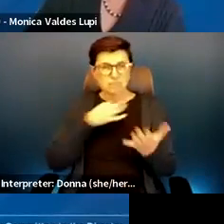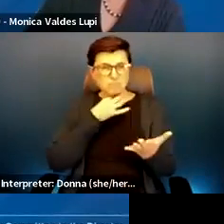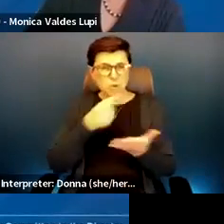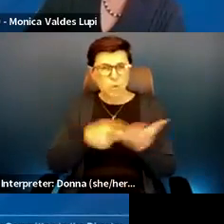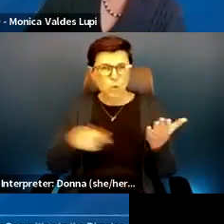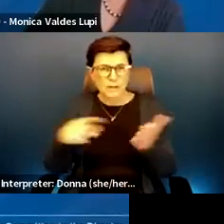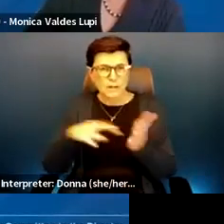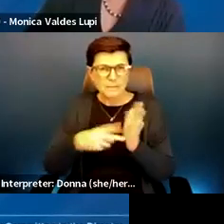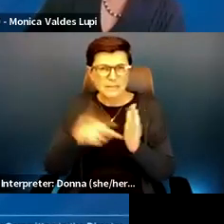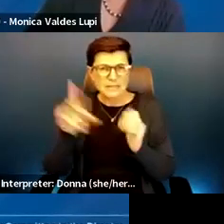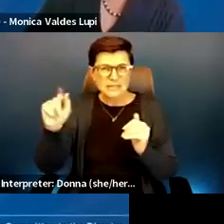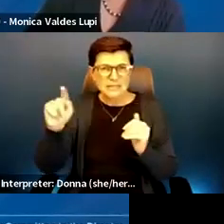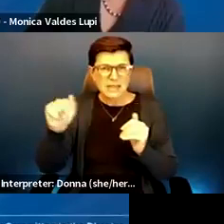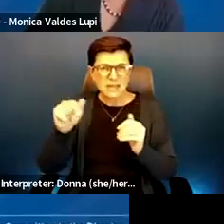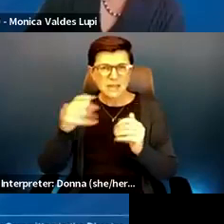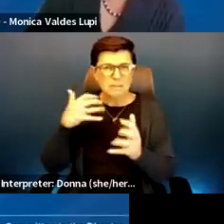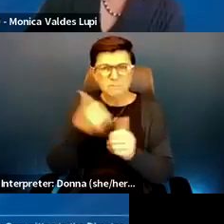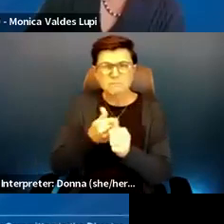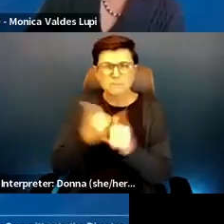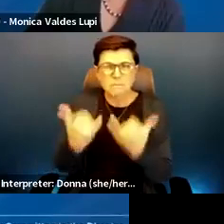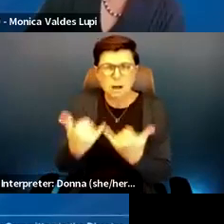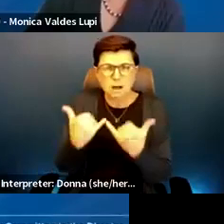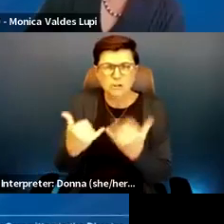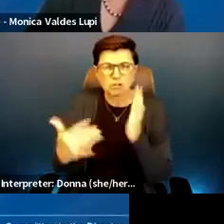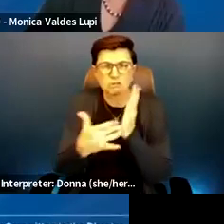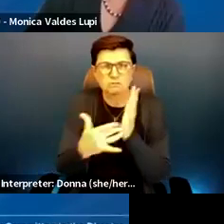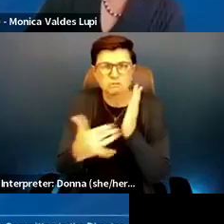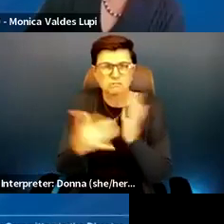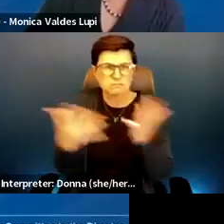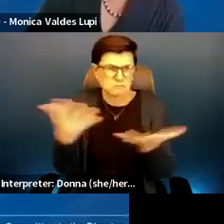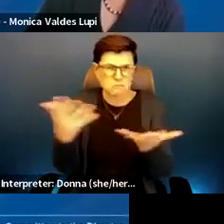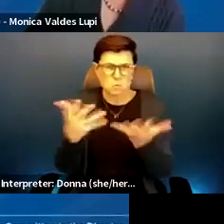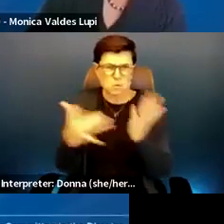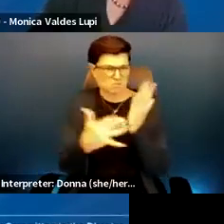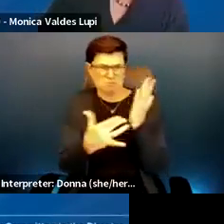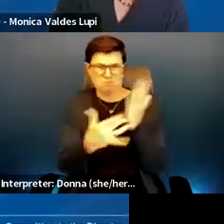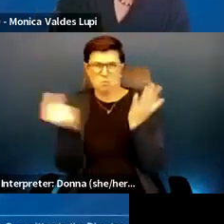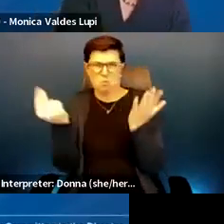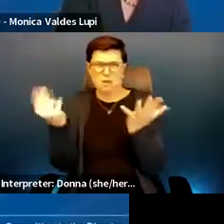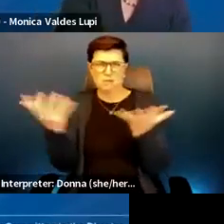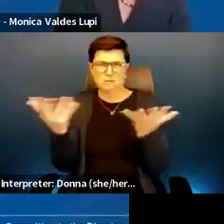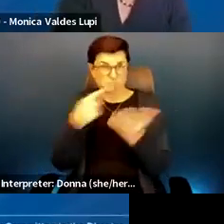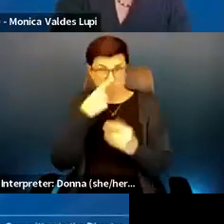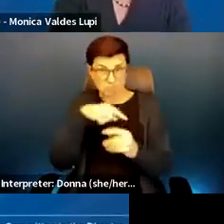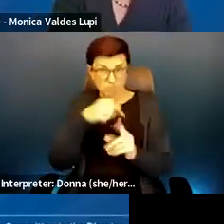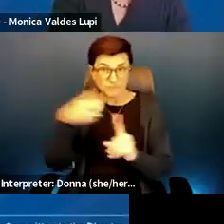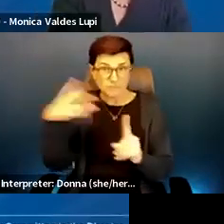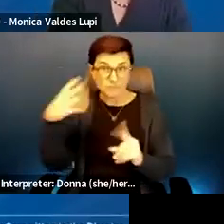to the data modernization initiative, because I think there's a lot of -- we were all working toward that, aware of what was happening,